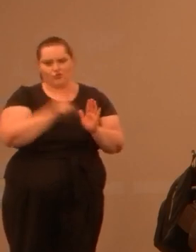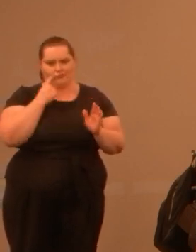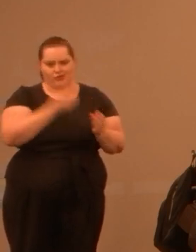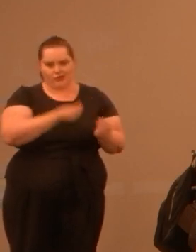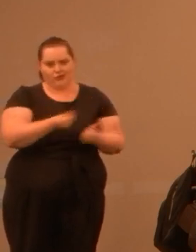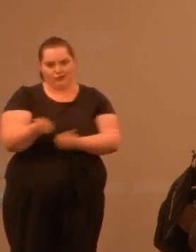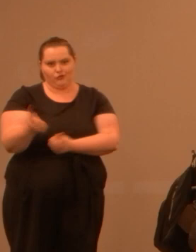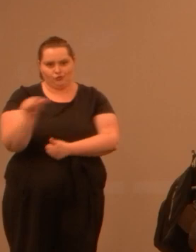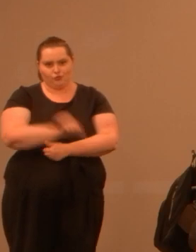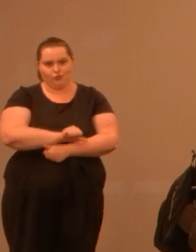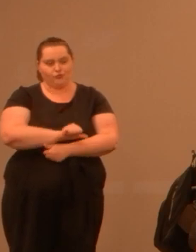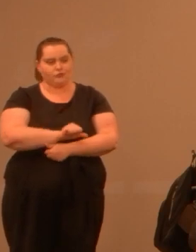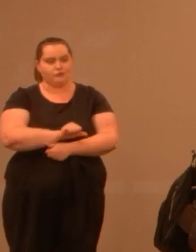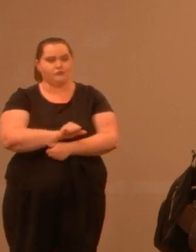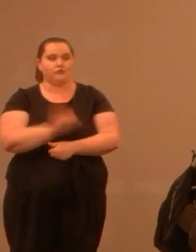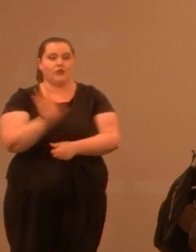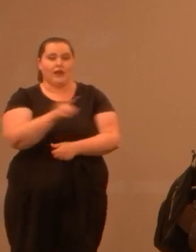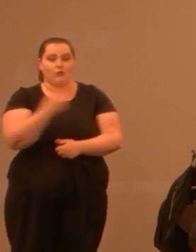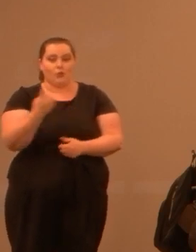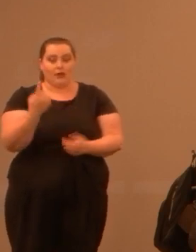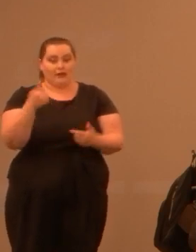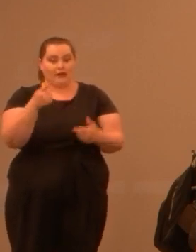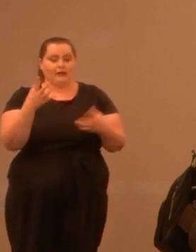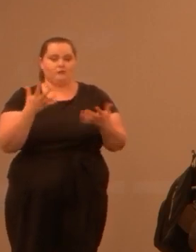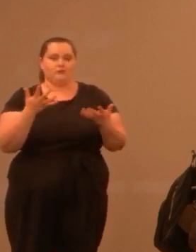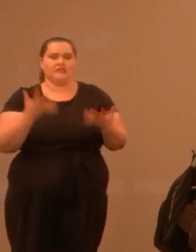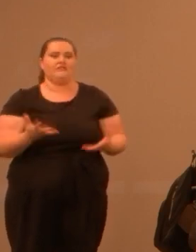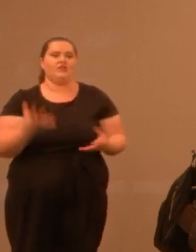tonight is making significant contributions to the field of